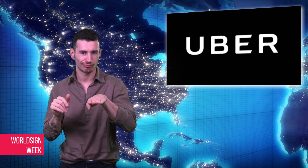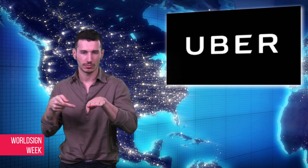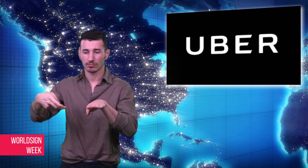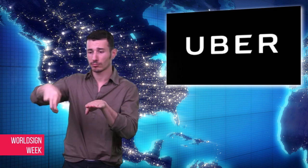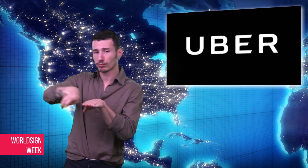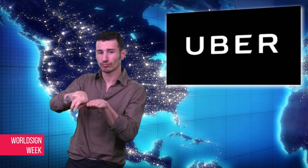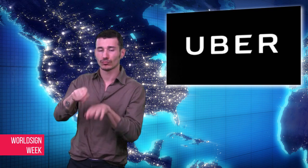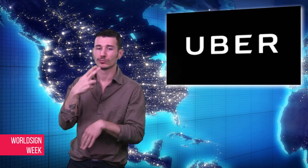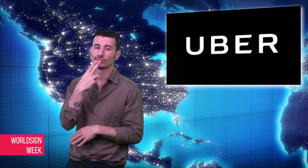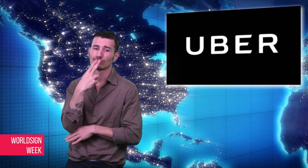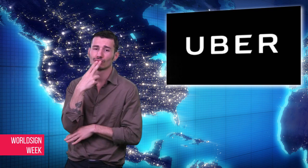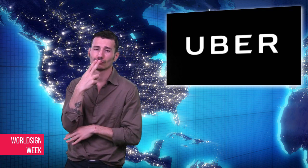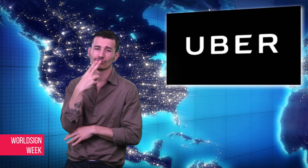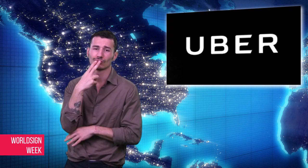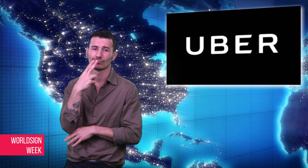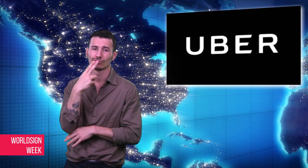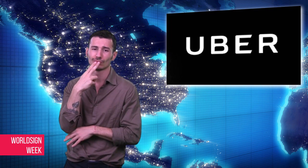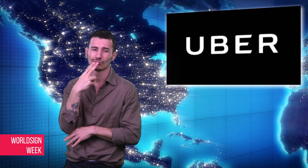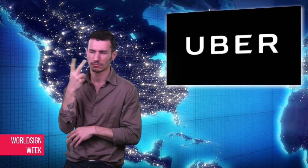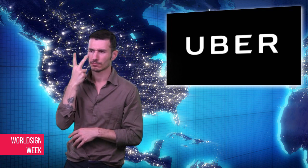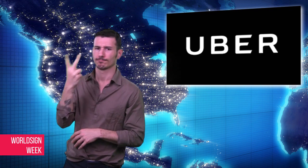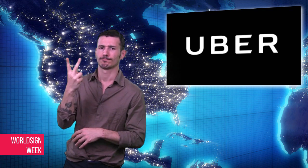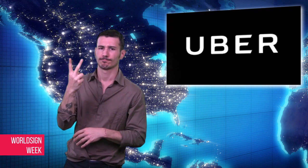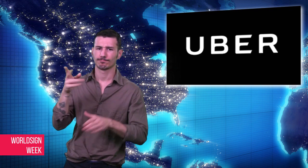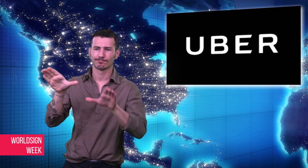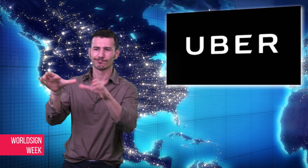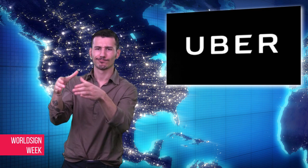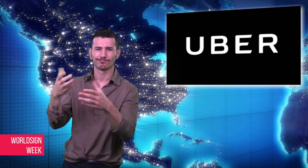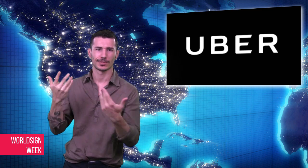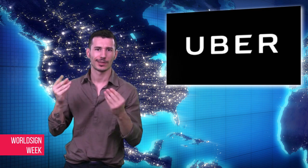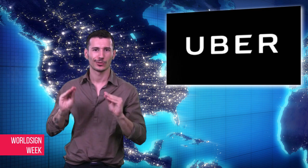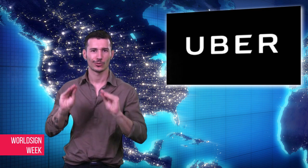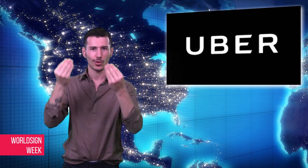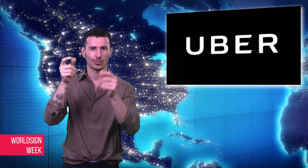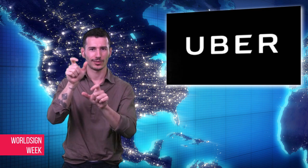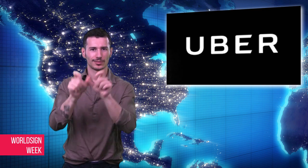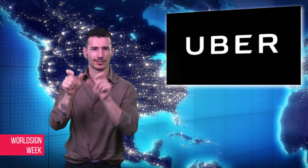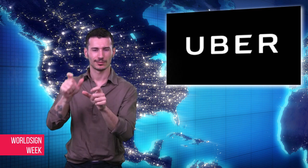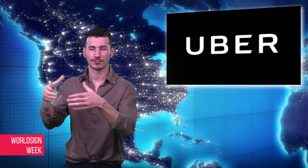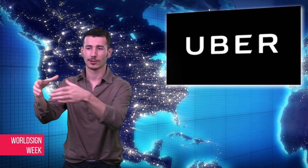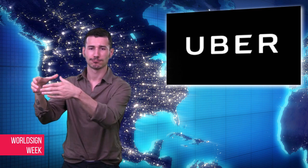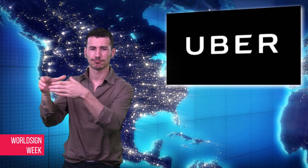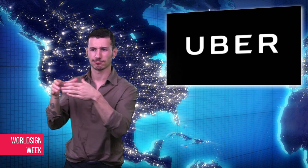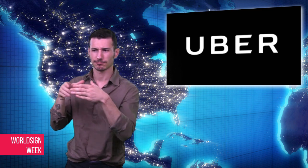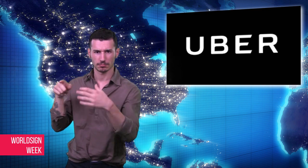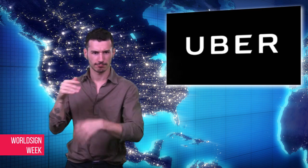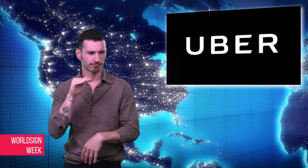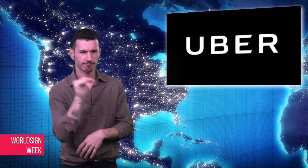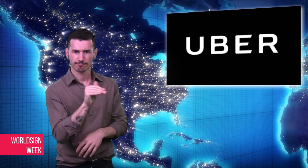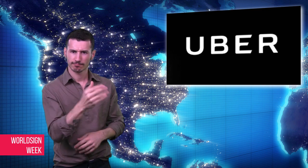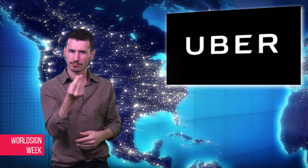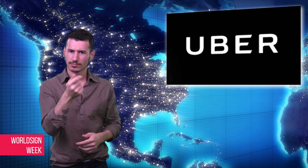his car when a group of teenagers approached and demanded his keys.